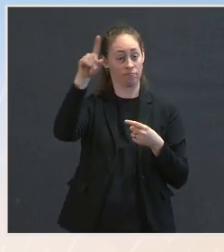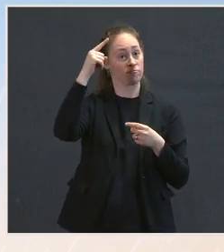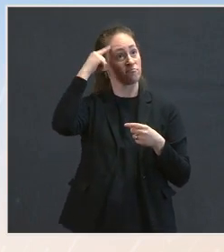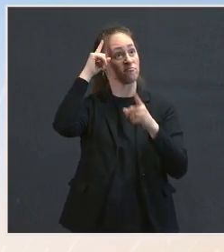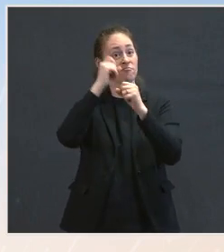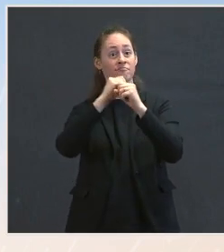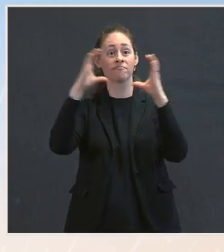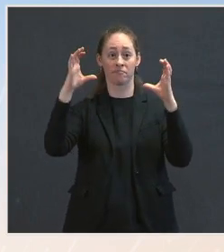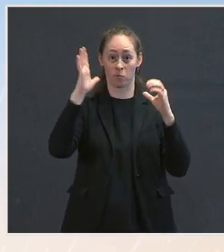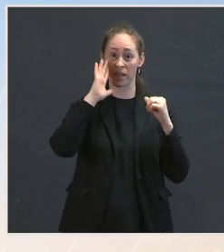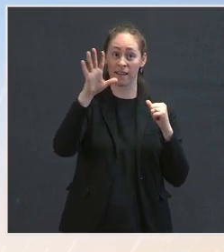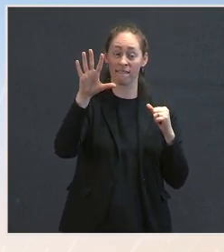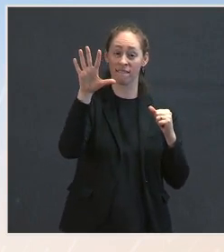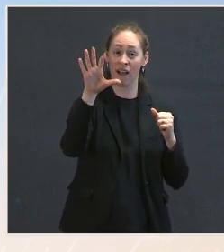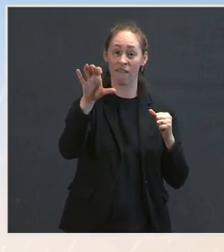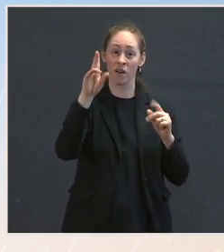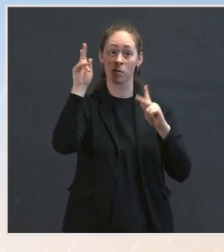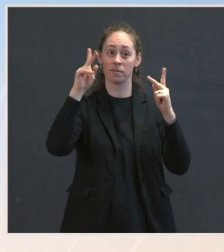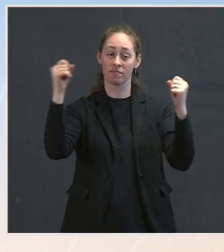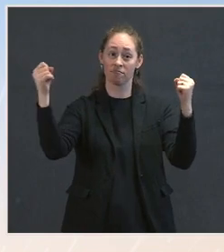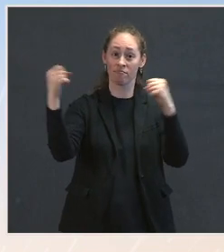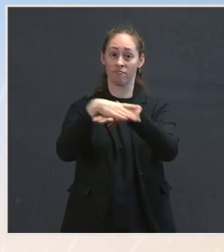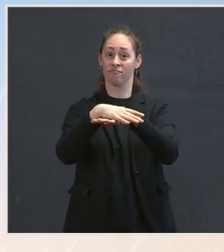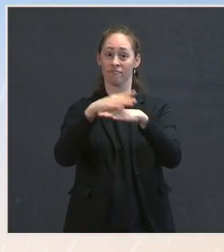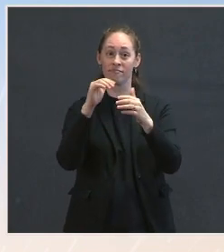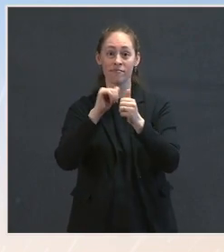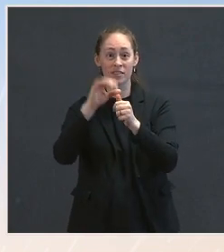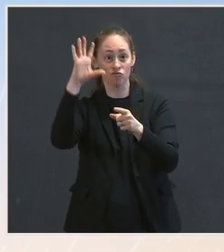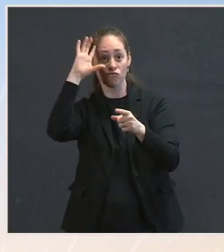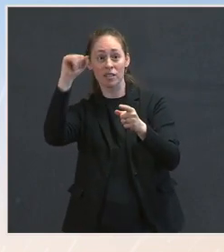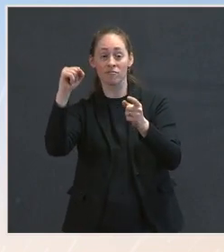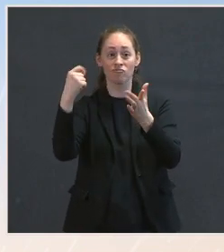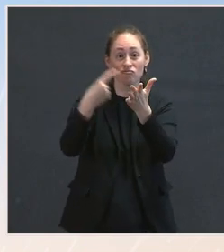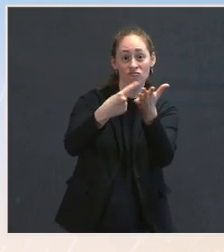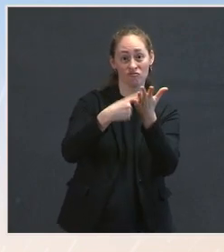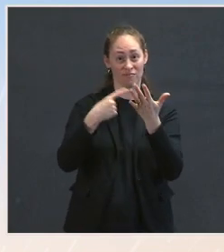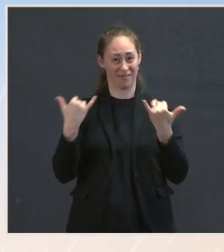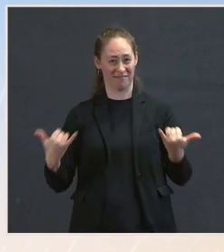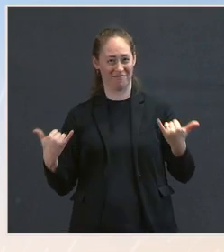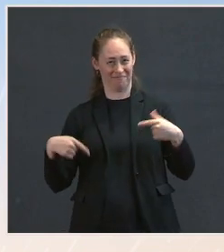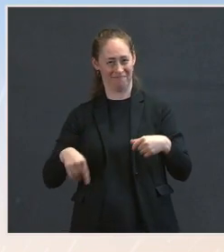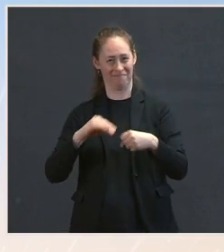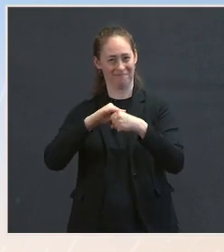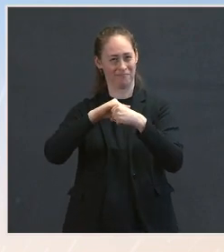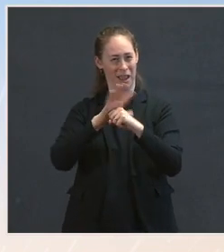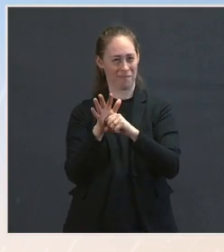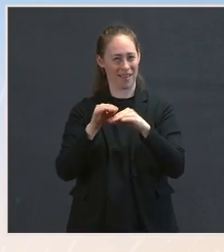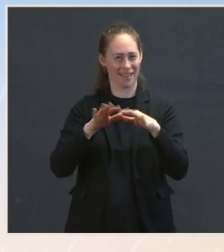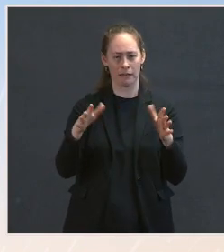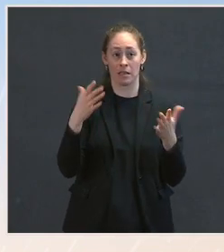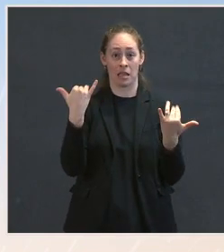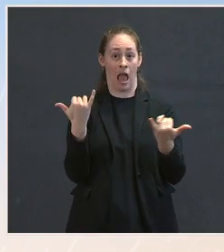with a President of the United States during a pandemic. But I don't have any updates on the timeline or format. The Press: And the one from other reporters --